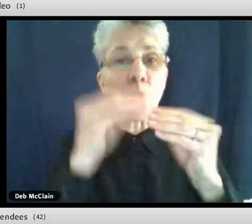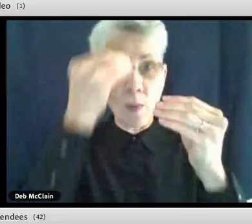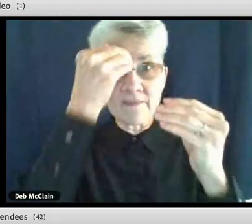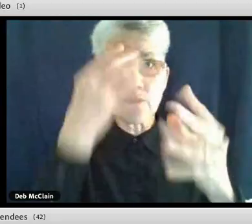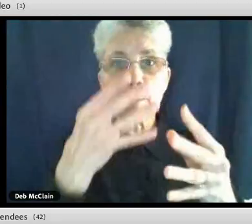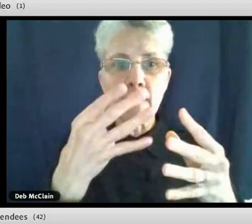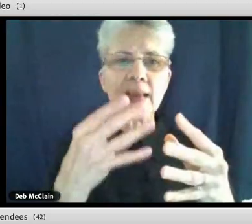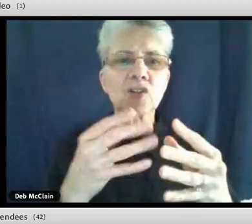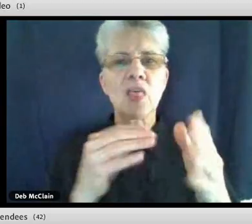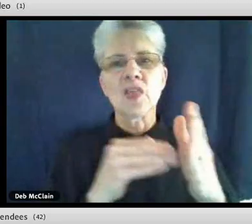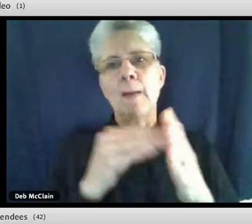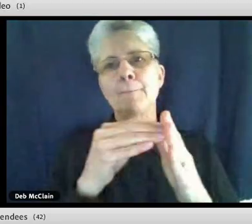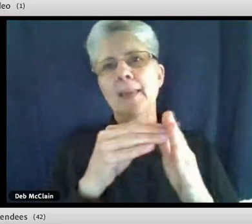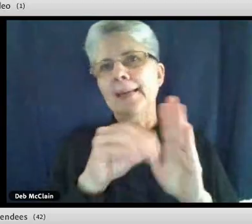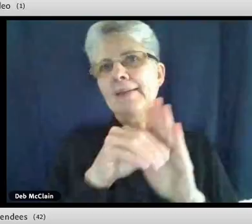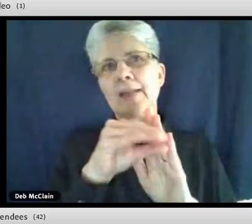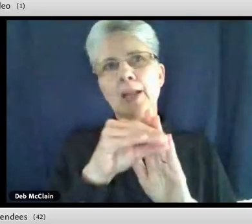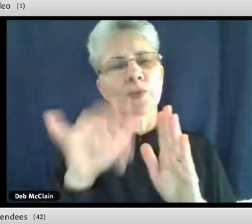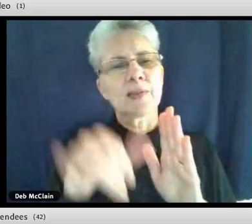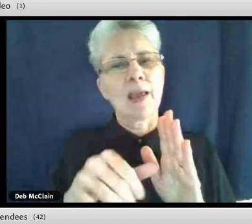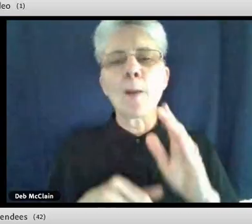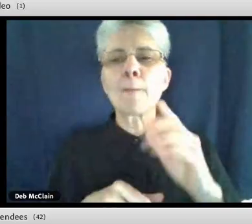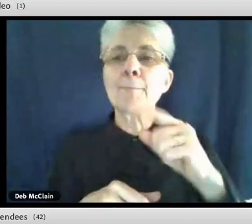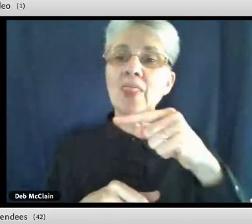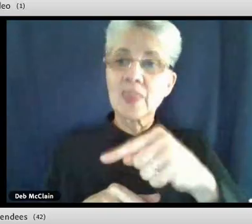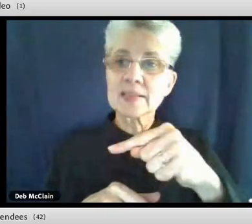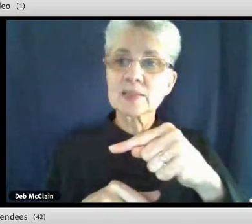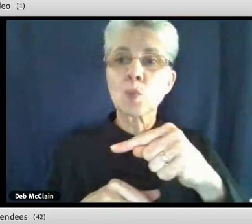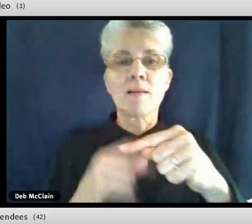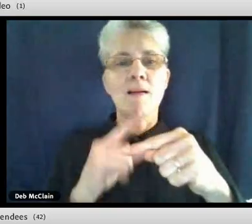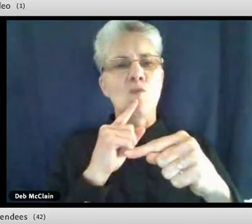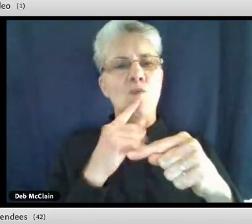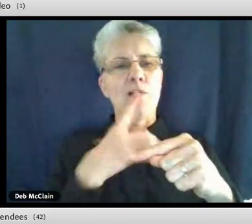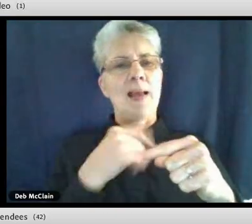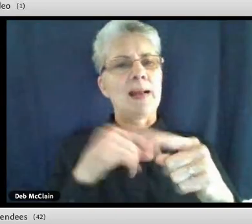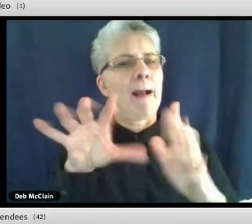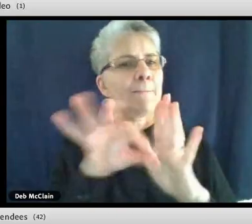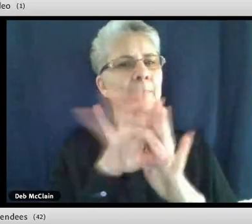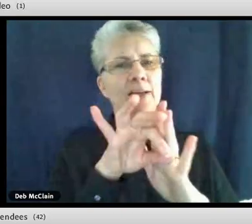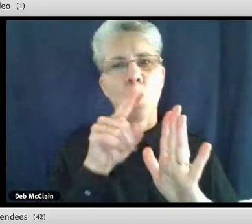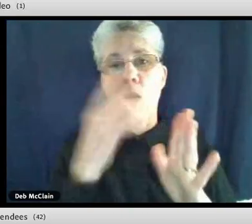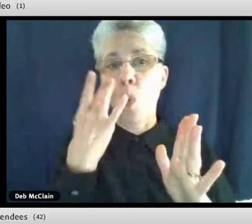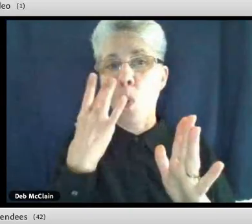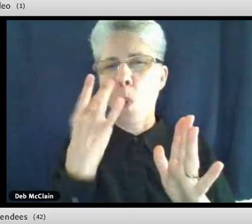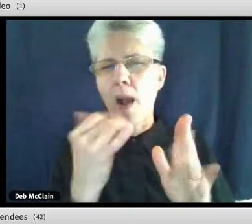there's a million videos out there. This is one that I really liked. I only picked one because she's very calm,